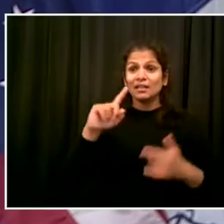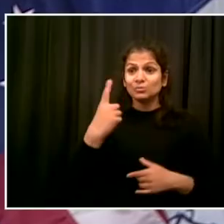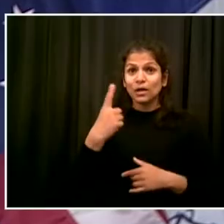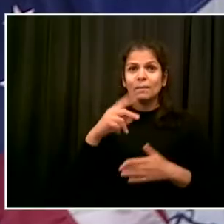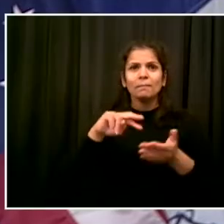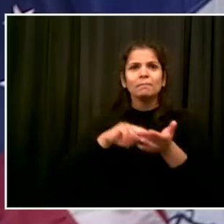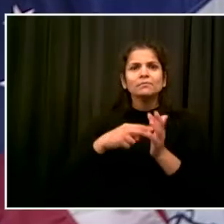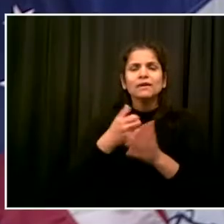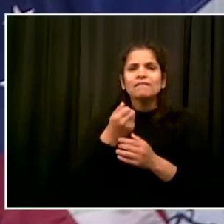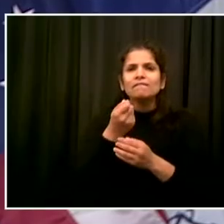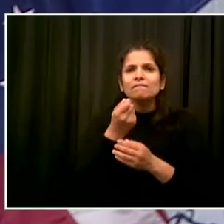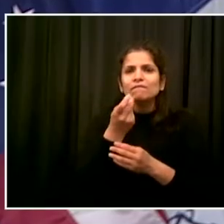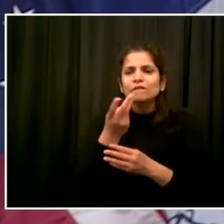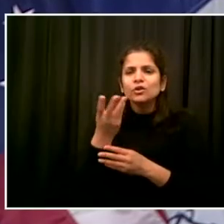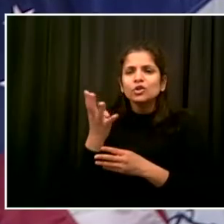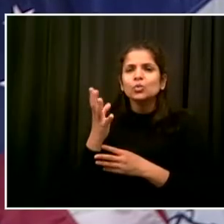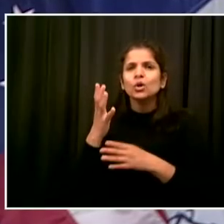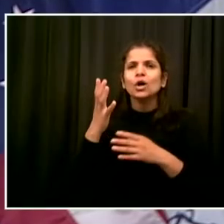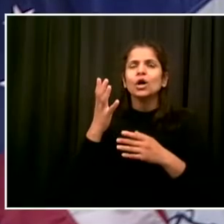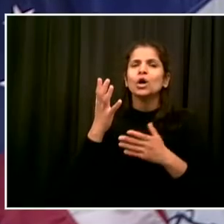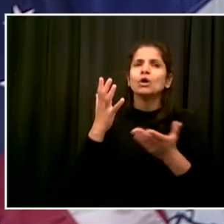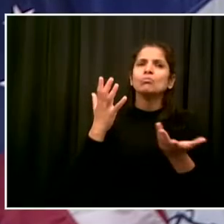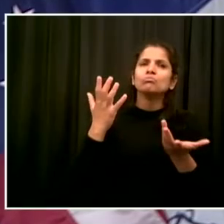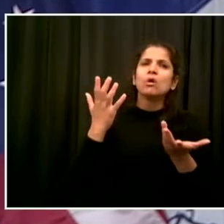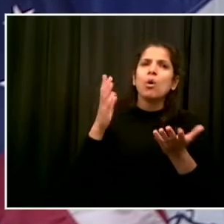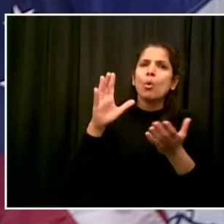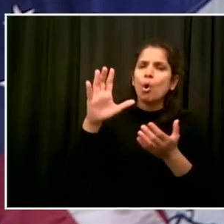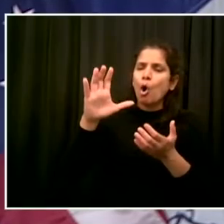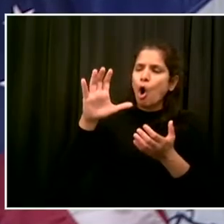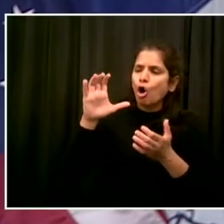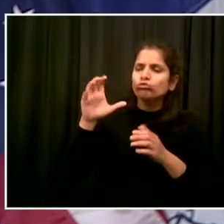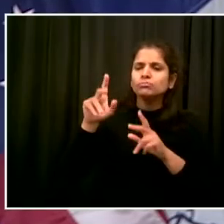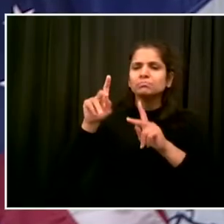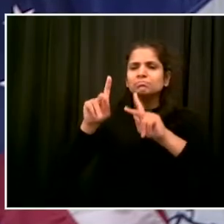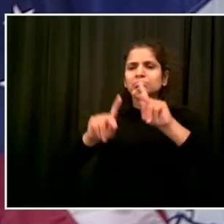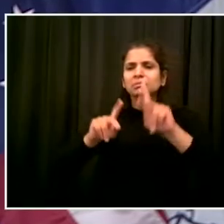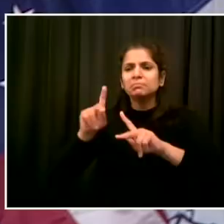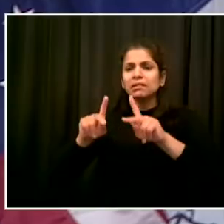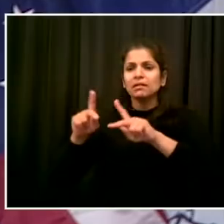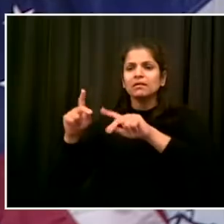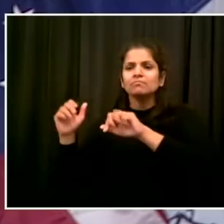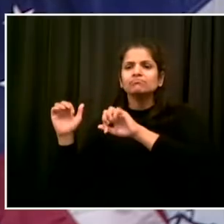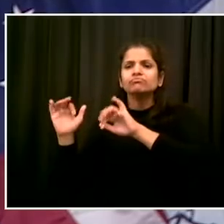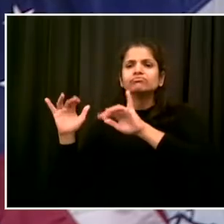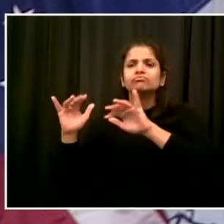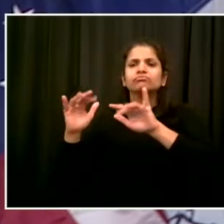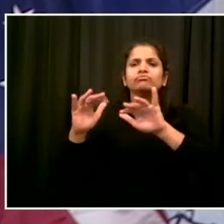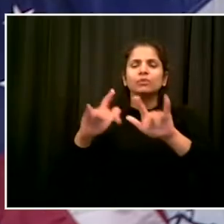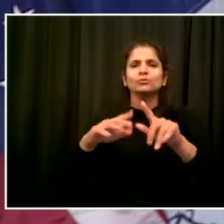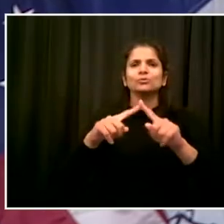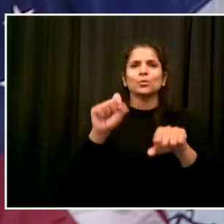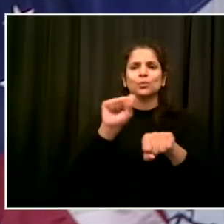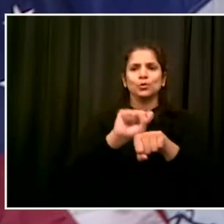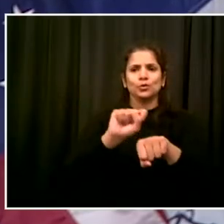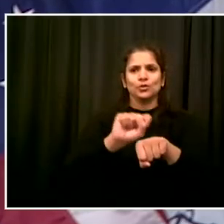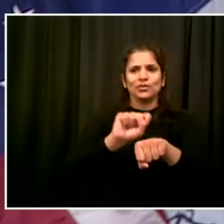YOU HAVE DONE. ONCPHE ASE 1 BEGINS, TATH